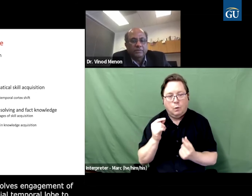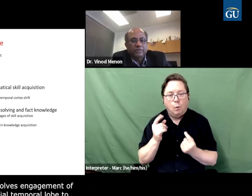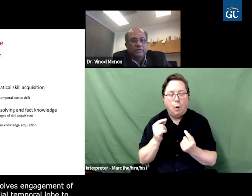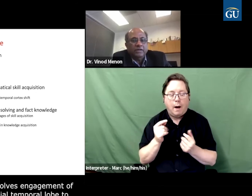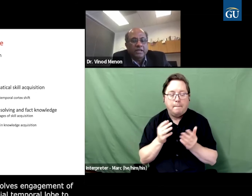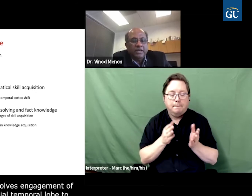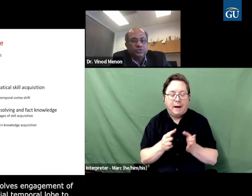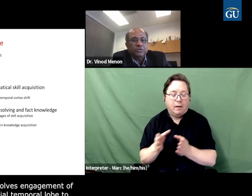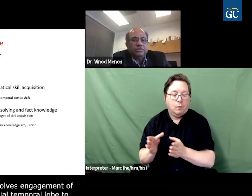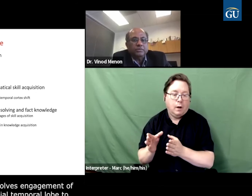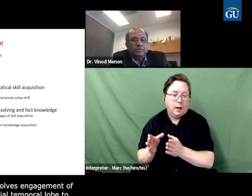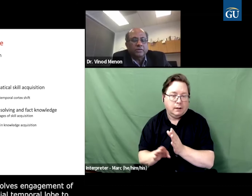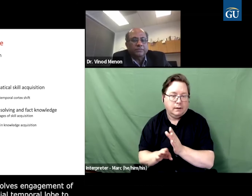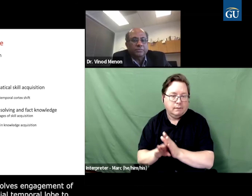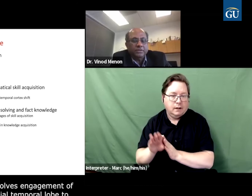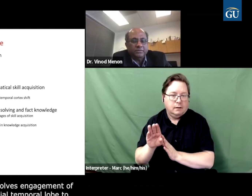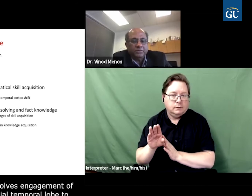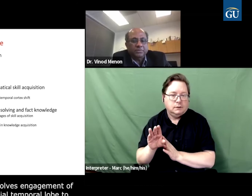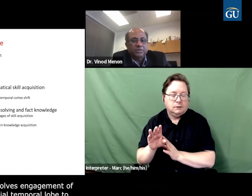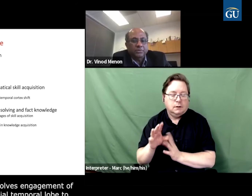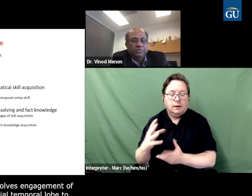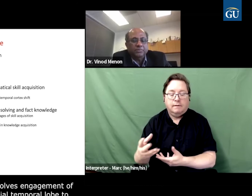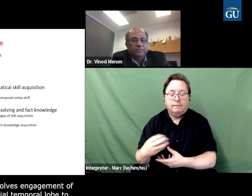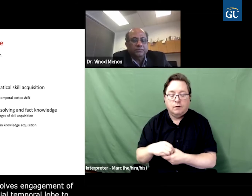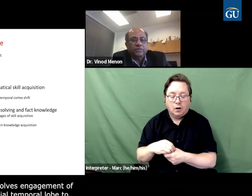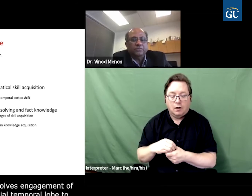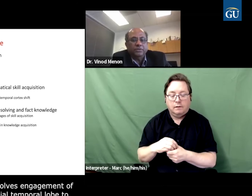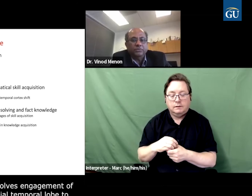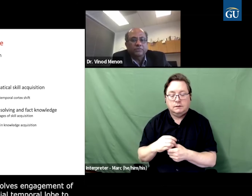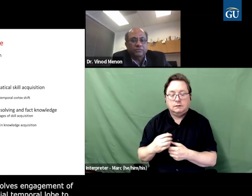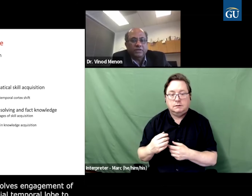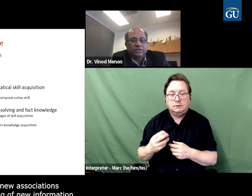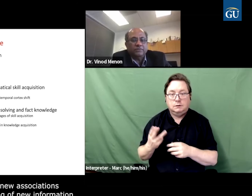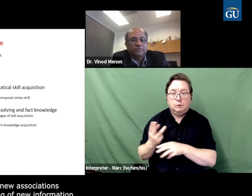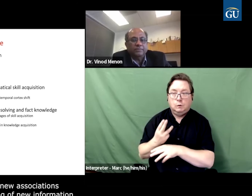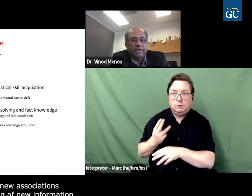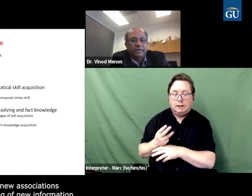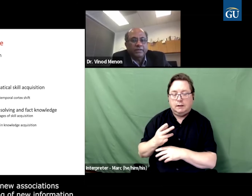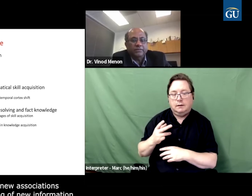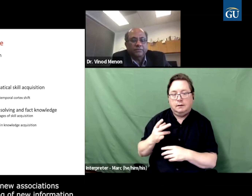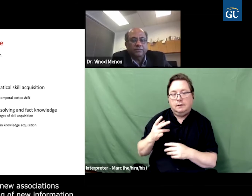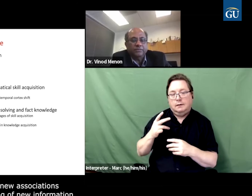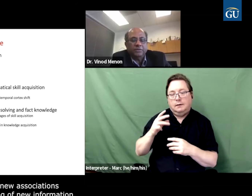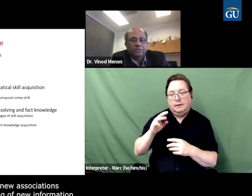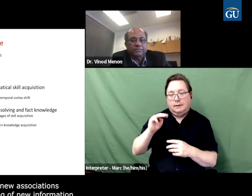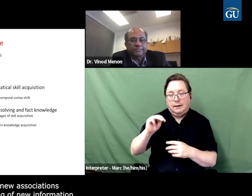it involves engagement of the medial temporal lobe